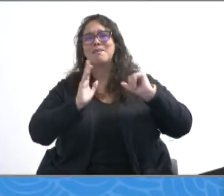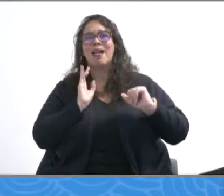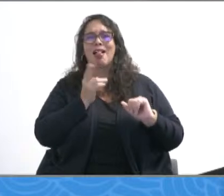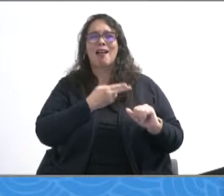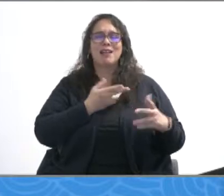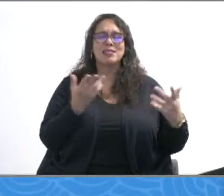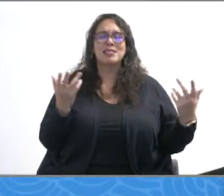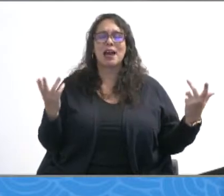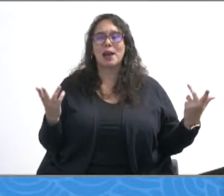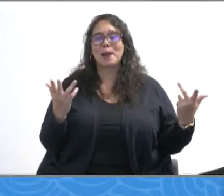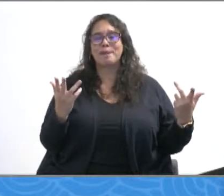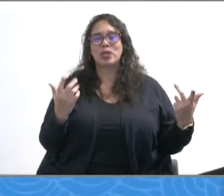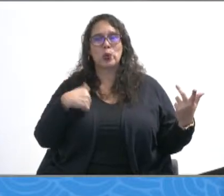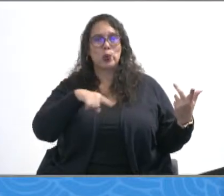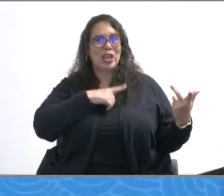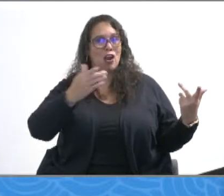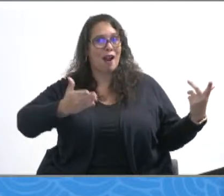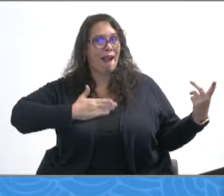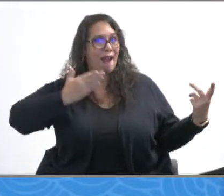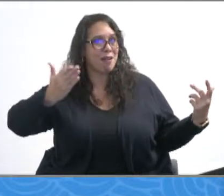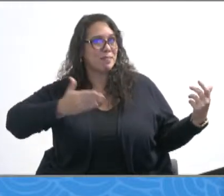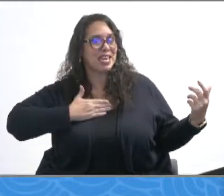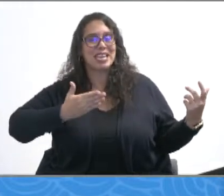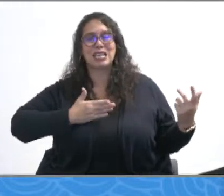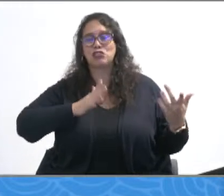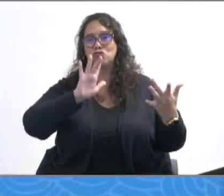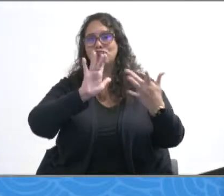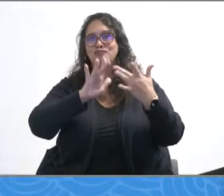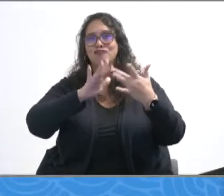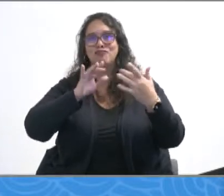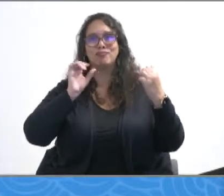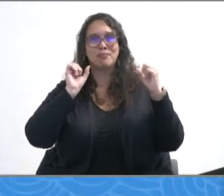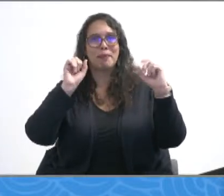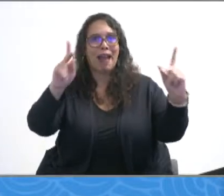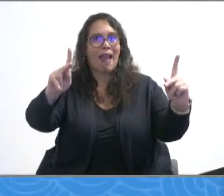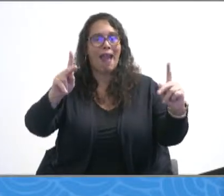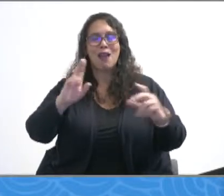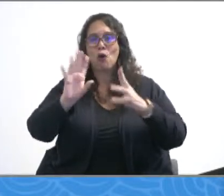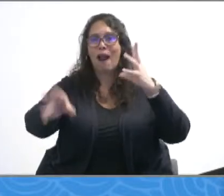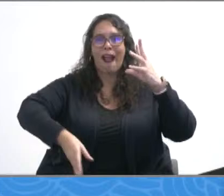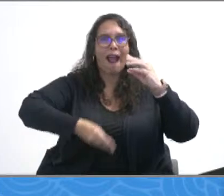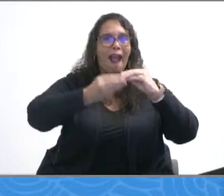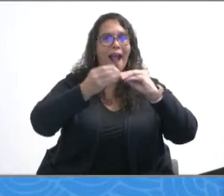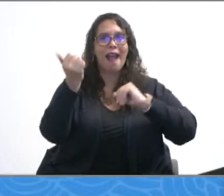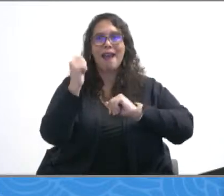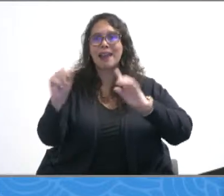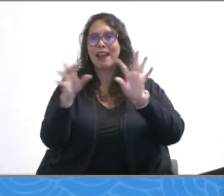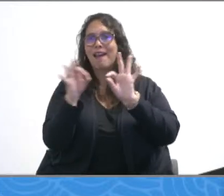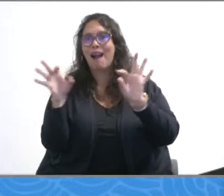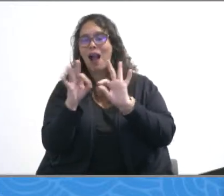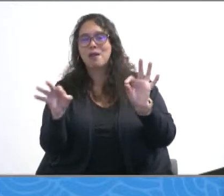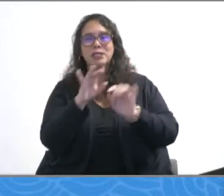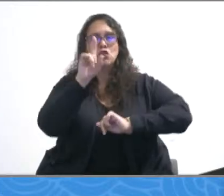and we are happy to reach back out to you or add any comments or inquiries,